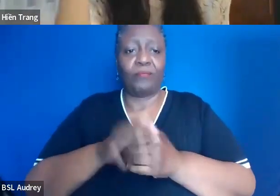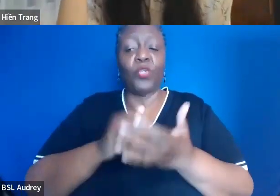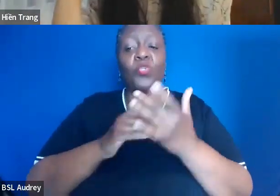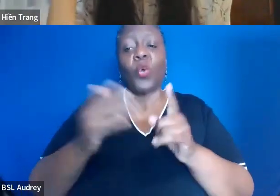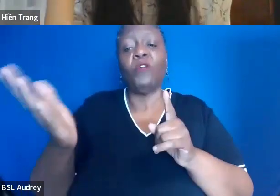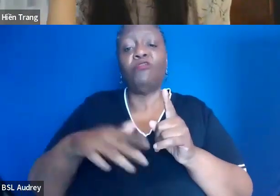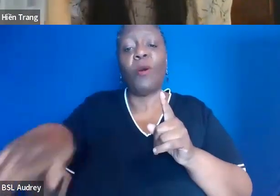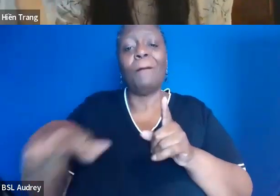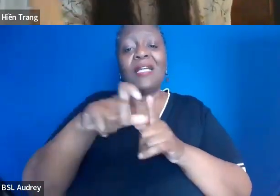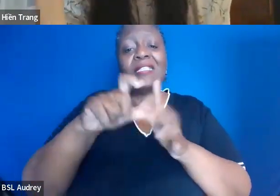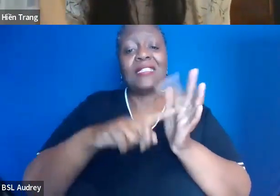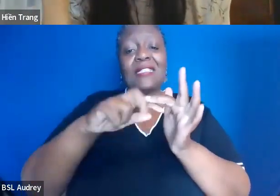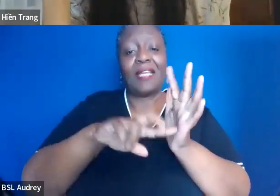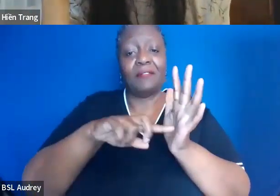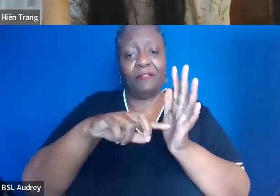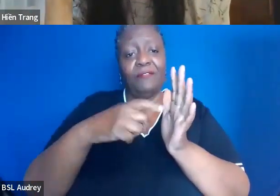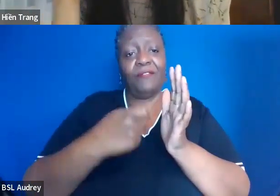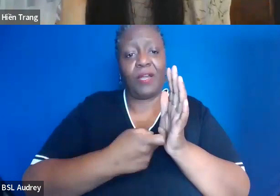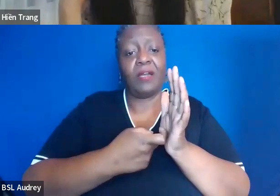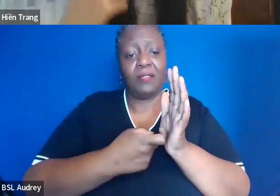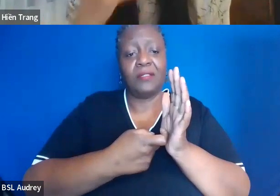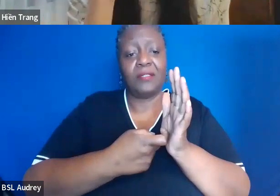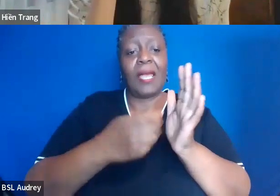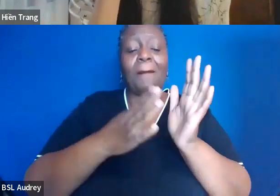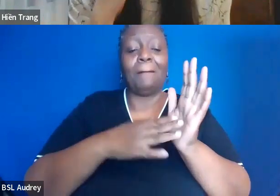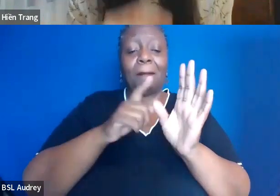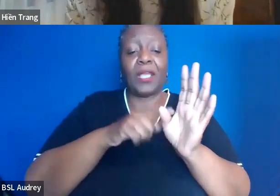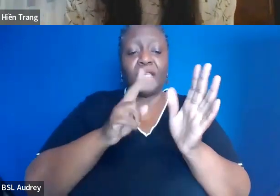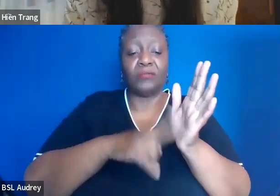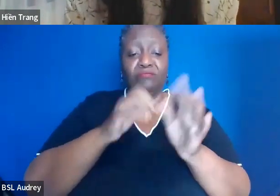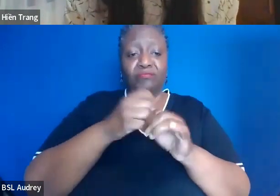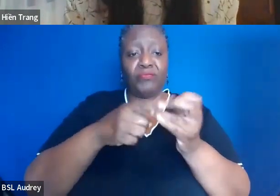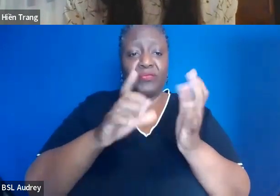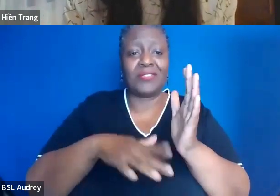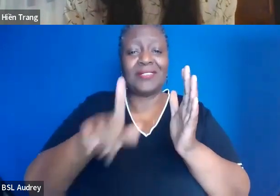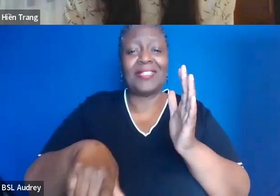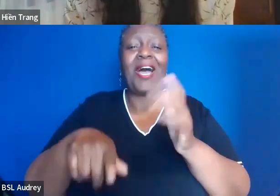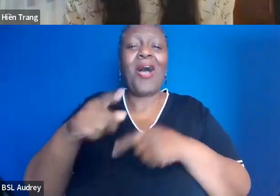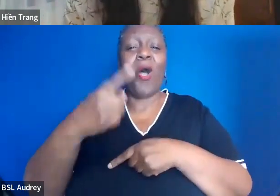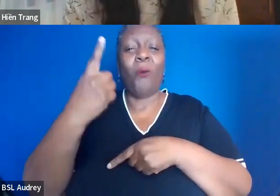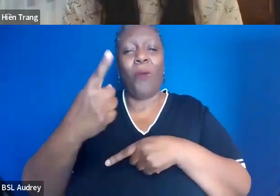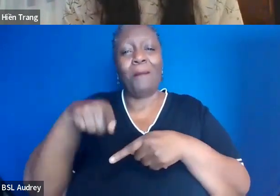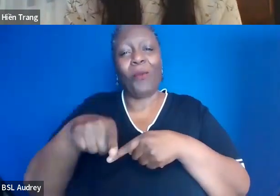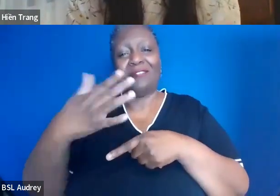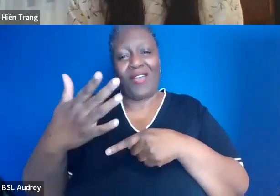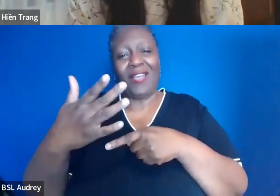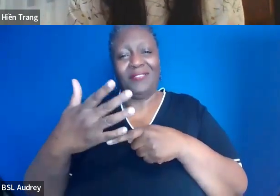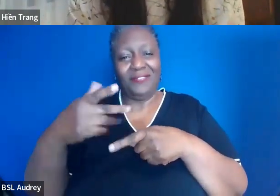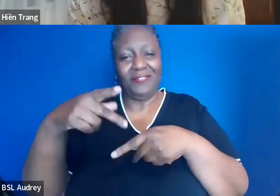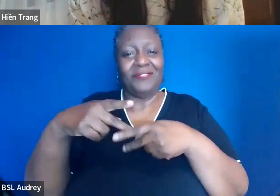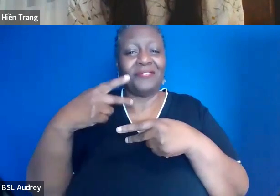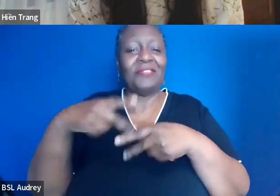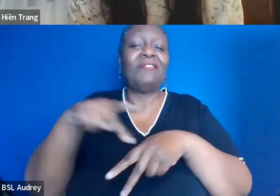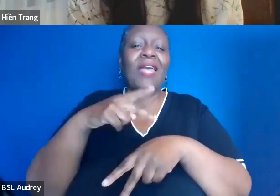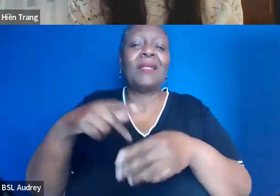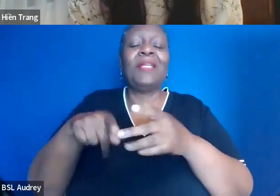Mỹ Ngọc is a generation 1.5 as a Vietnamese American living in Denver Colorado a writer,